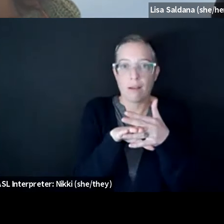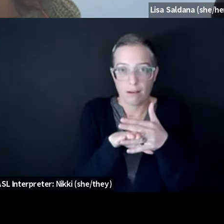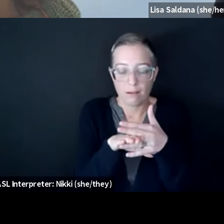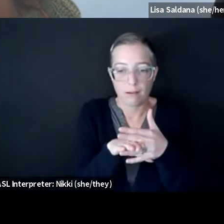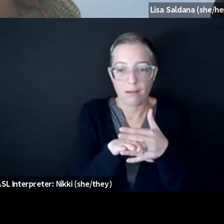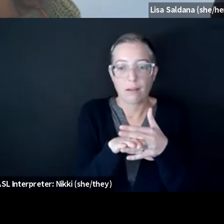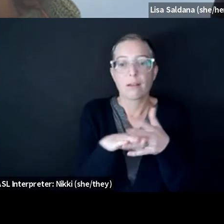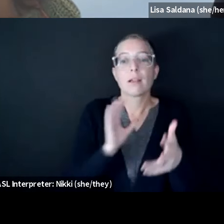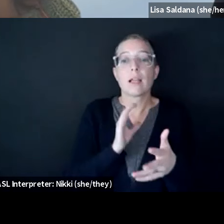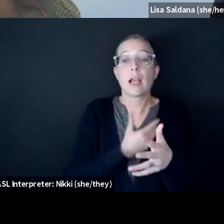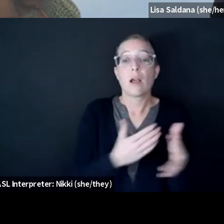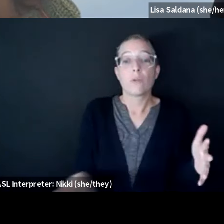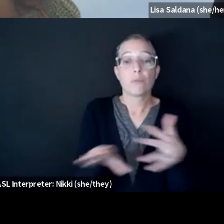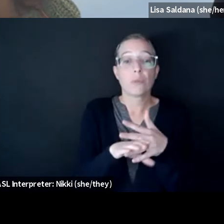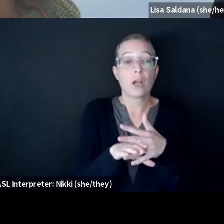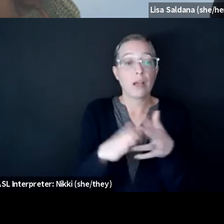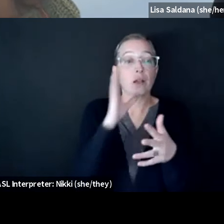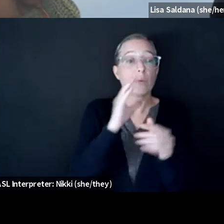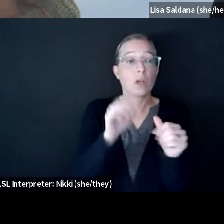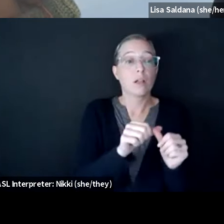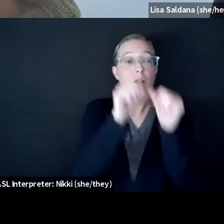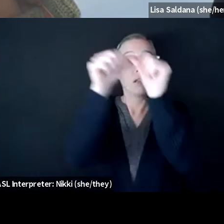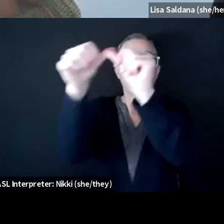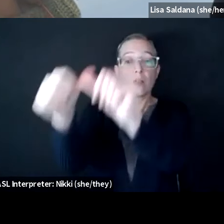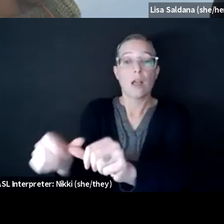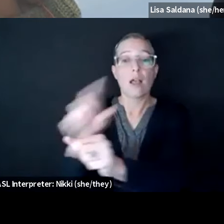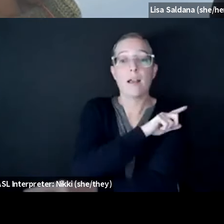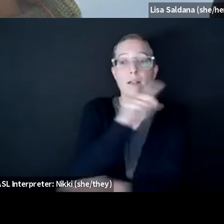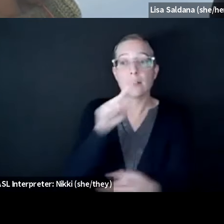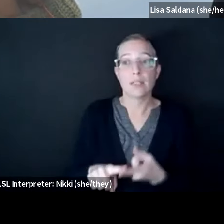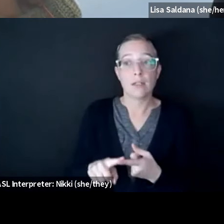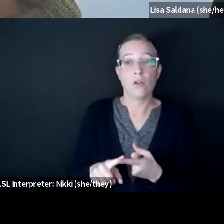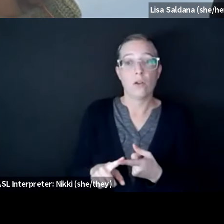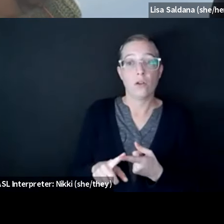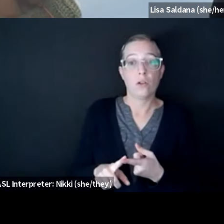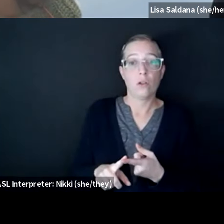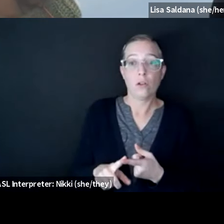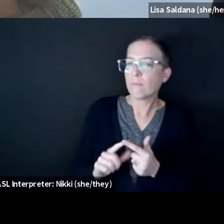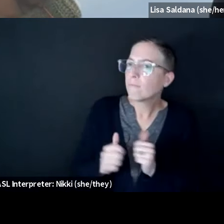Jane Mahoney: Our break we'll go until. Jane Mahoney: How long will our break go.